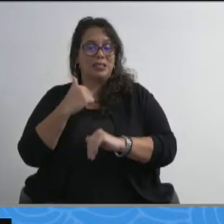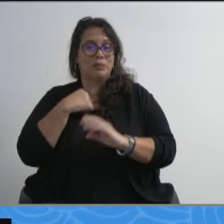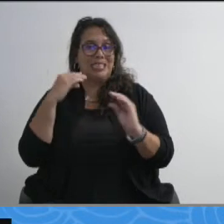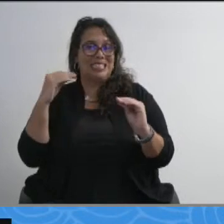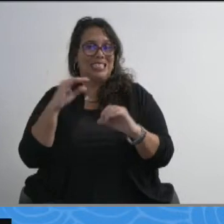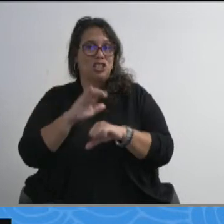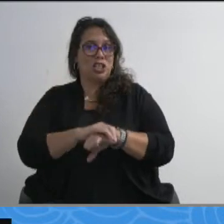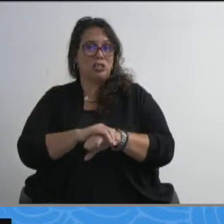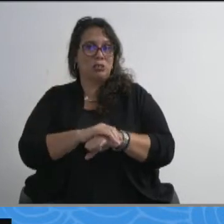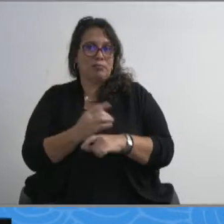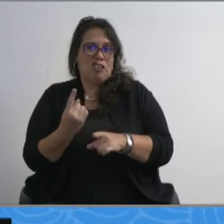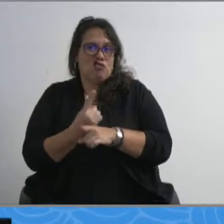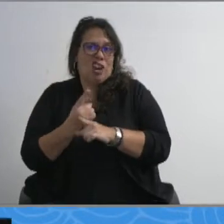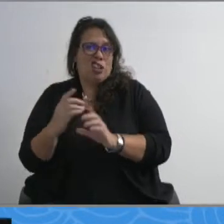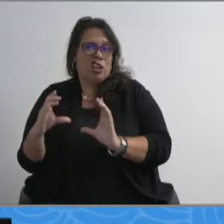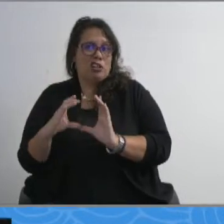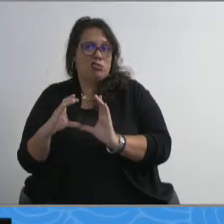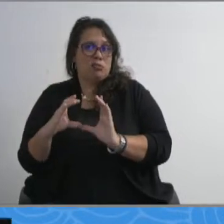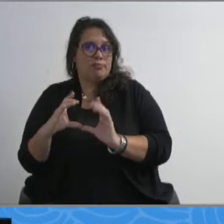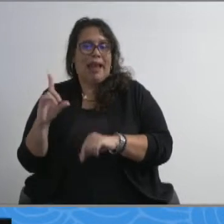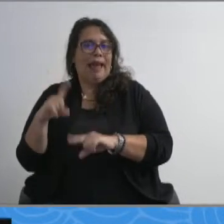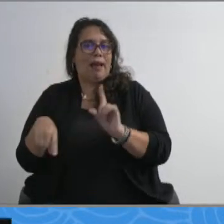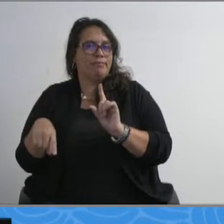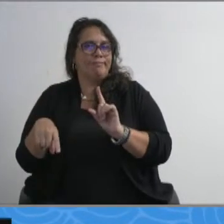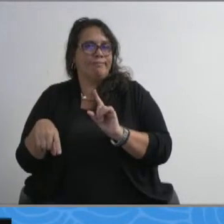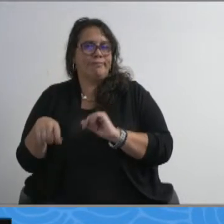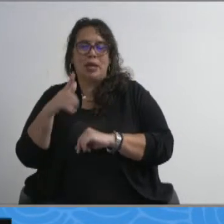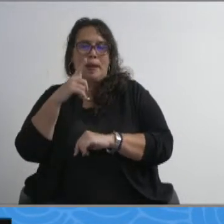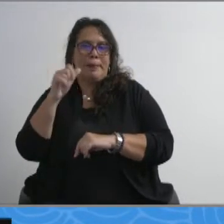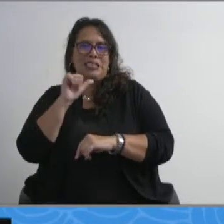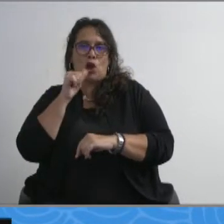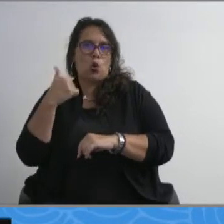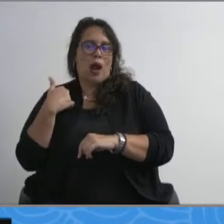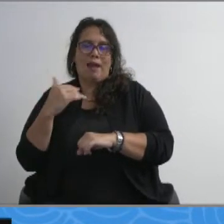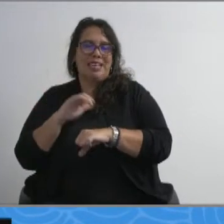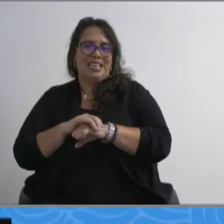with my regular credential, I couldn't because I don't have an English credential.